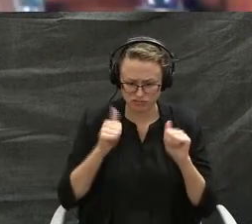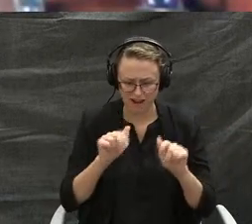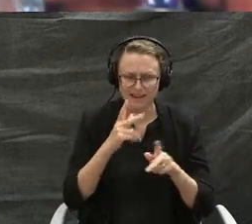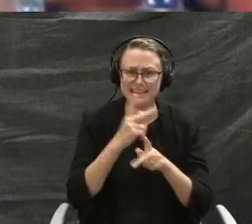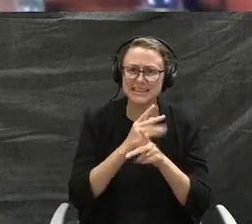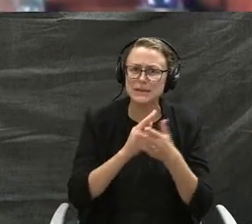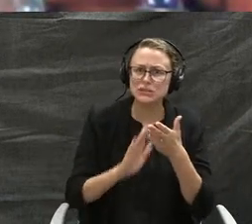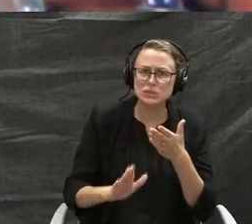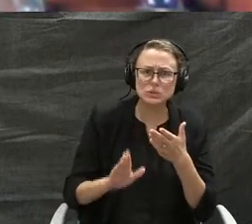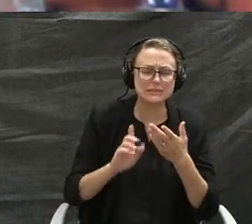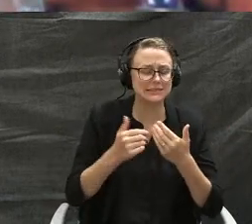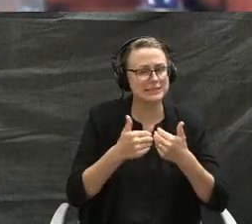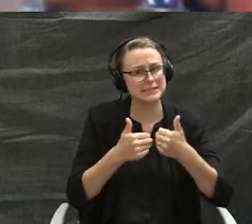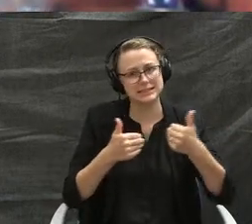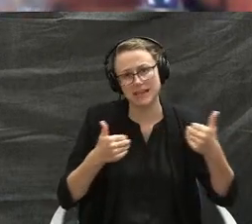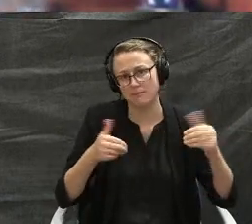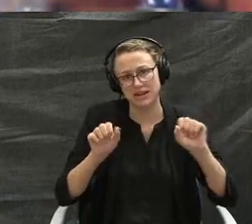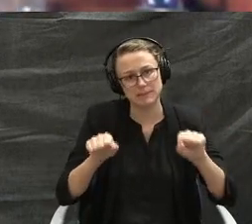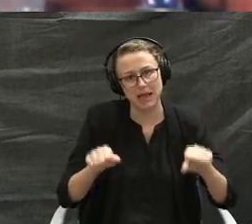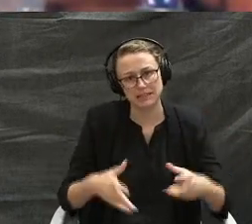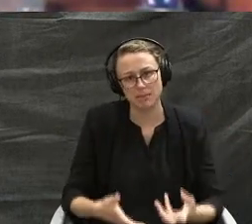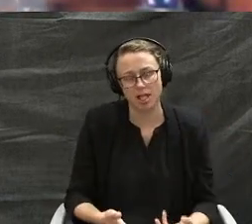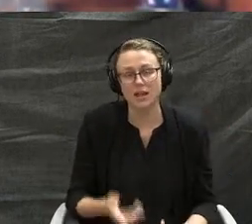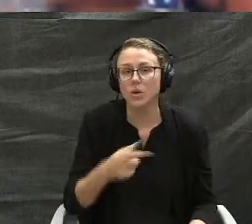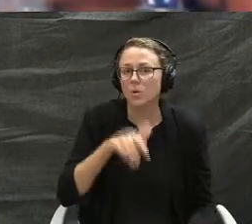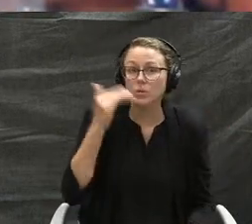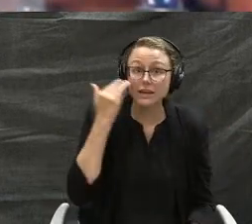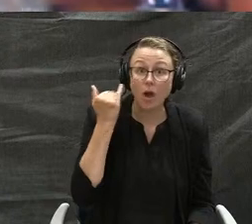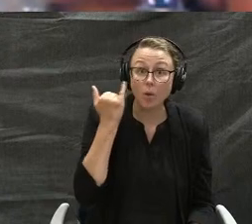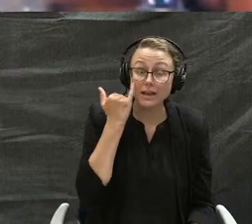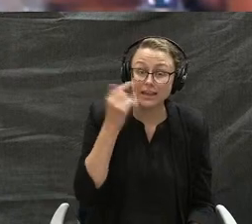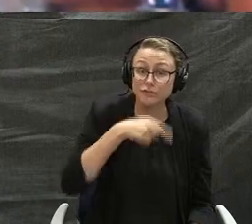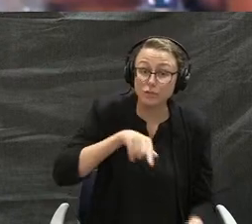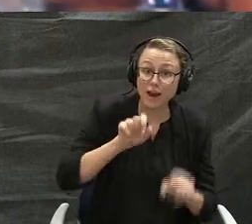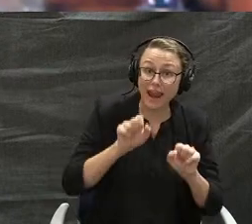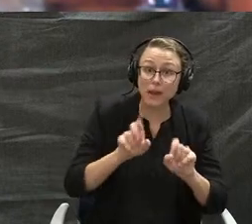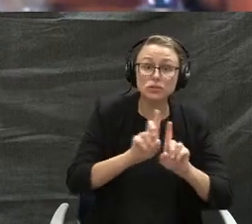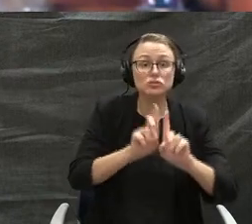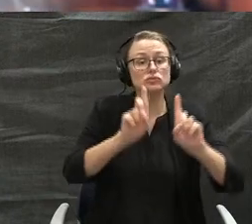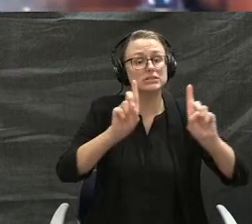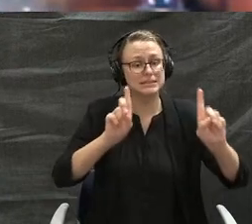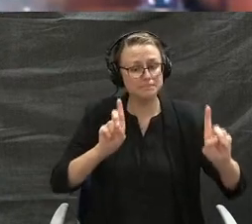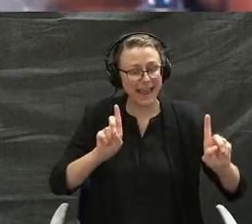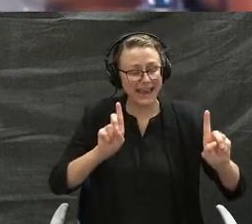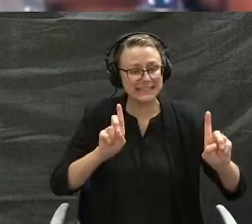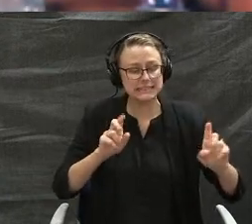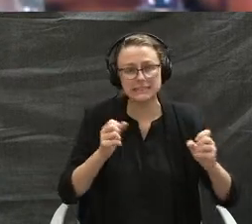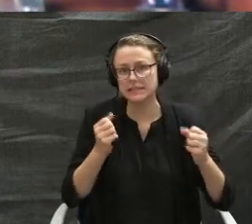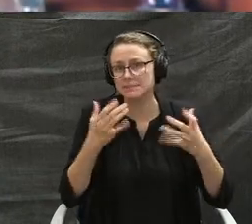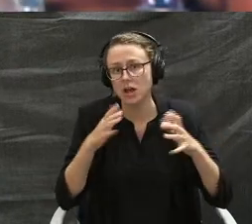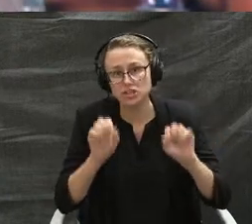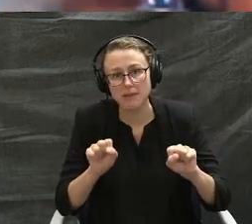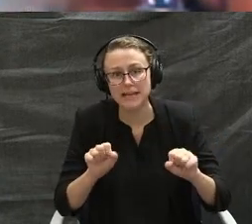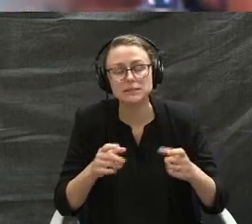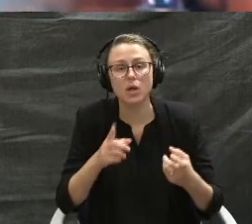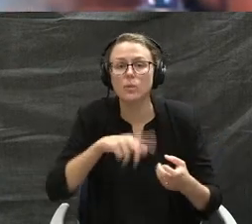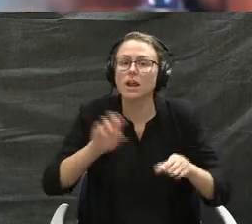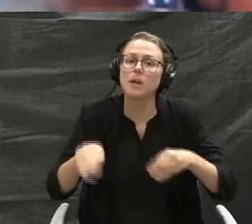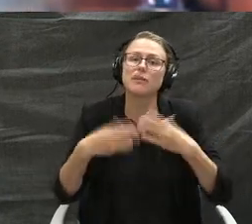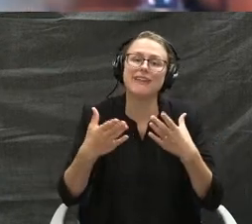we try to keep students as separate as possible? Because we know that if we're able to space them out as much as Feasable